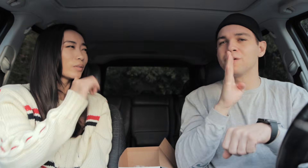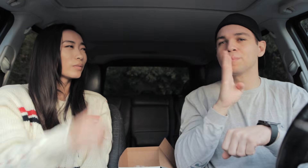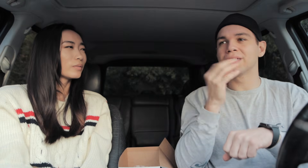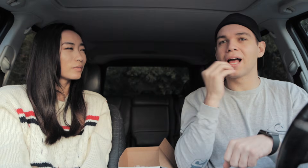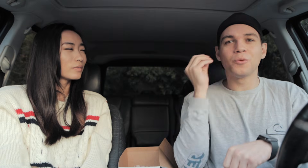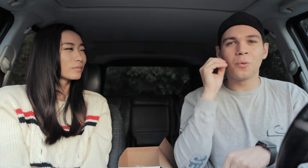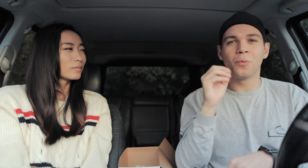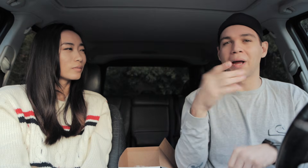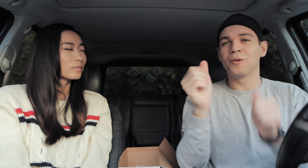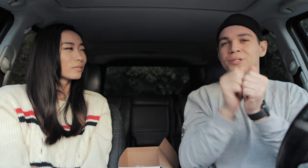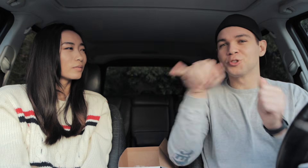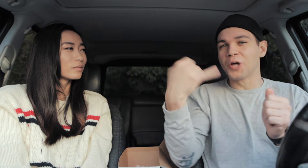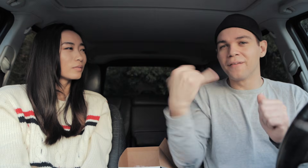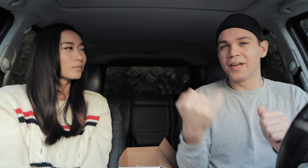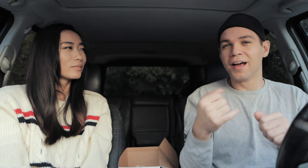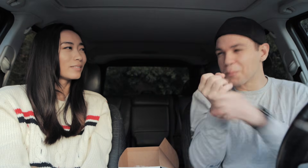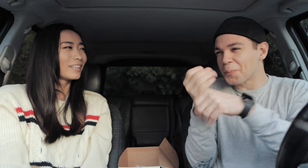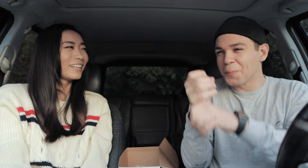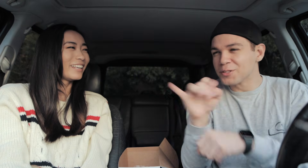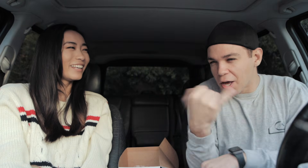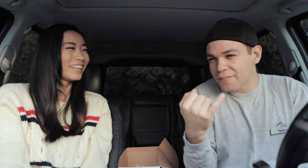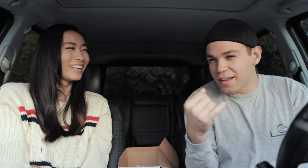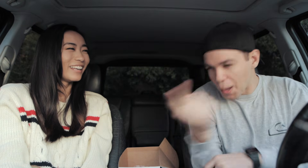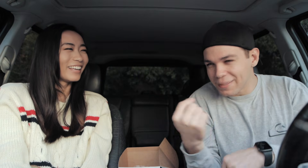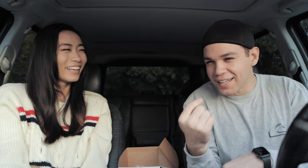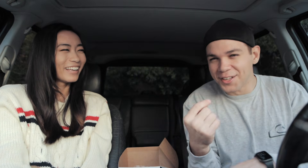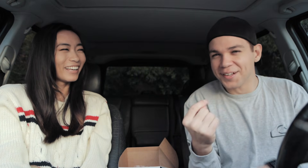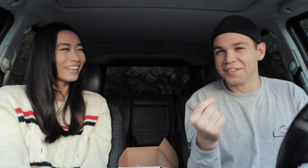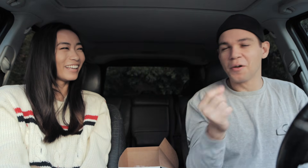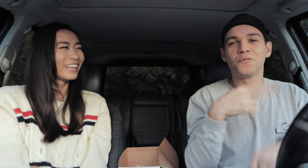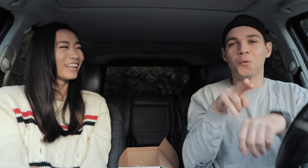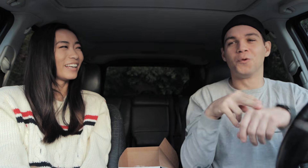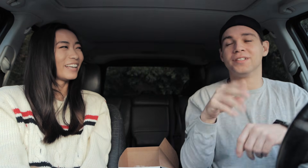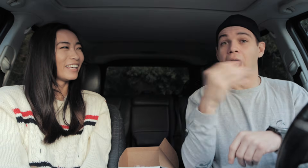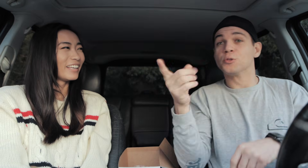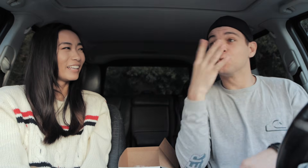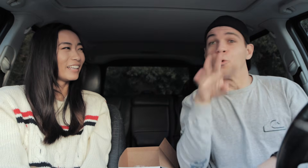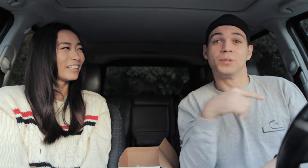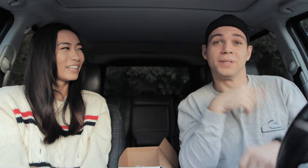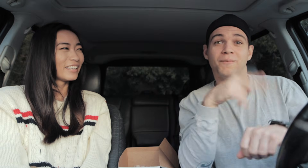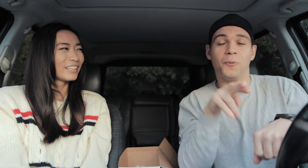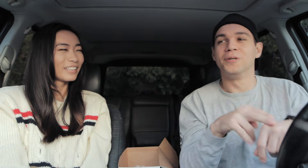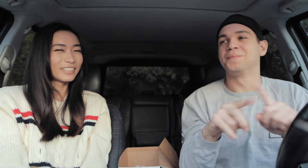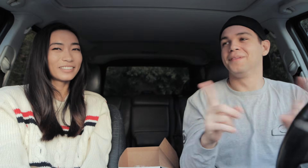of course, I speak at home and with Java Java! Come here or course and she ignores me of course, but